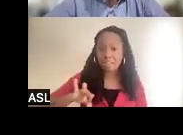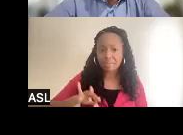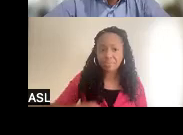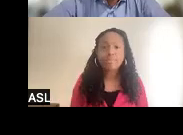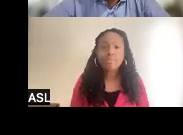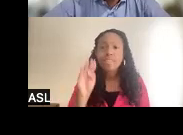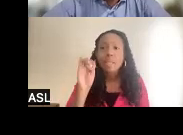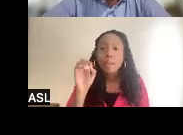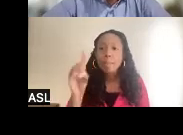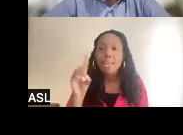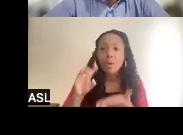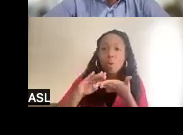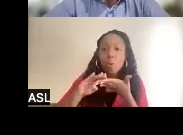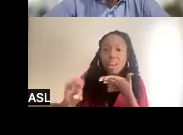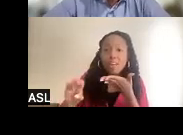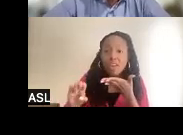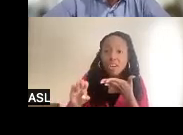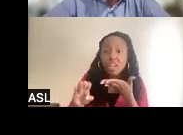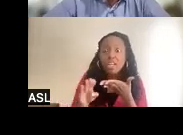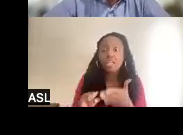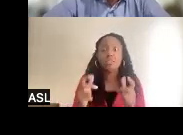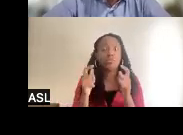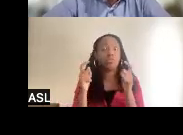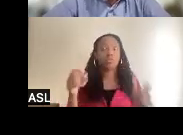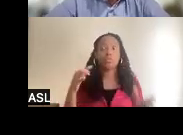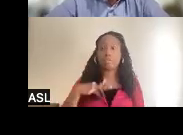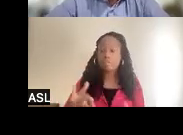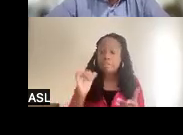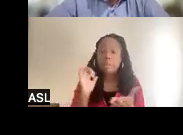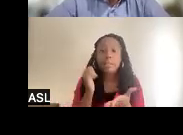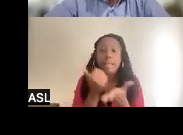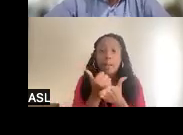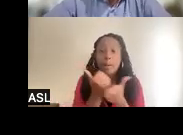it's a huge benefit that really helps with all sorts of services that a lot of people